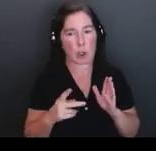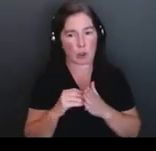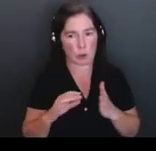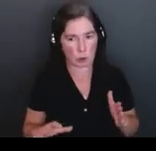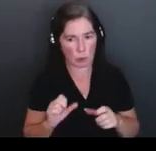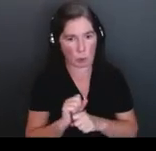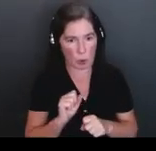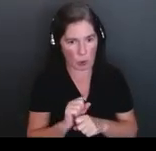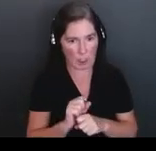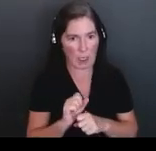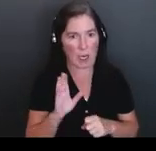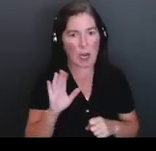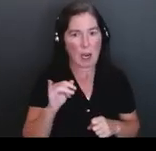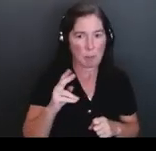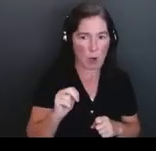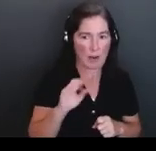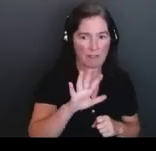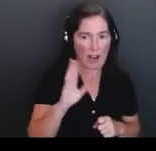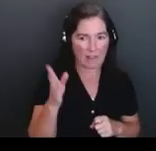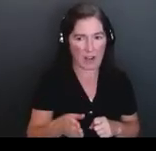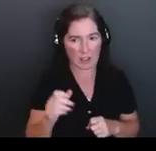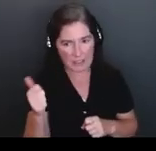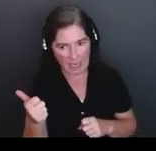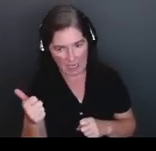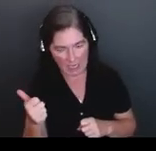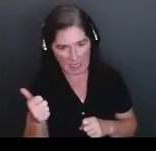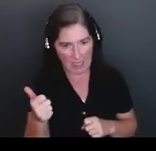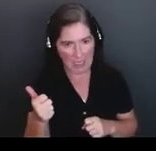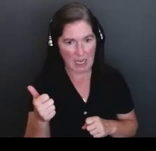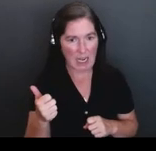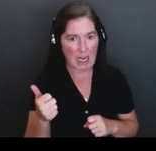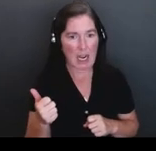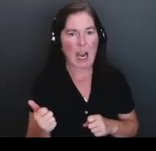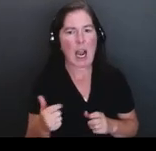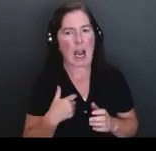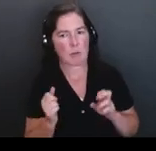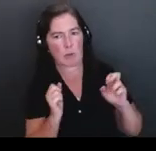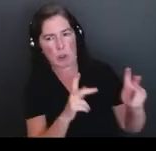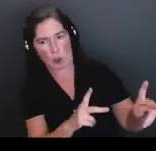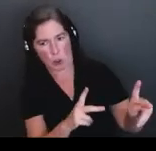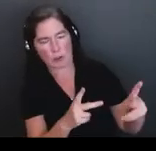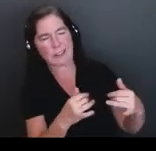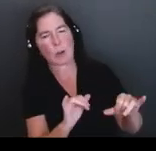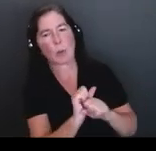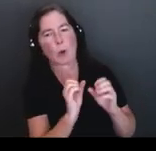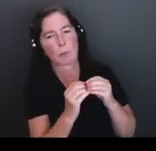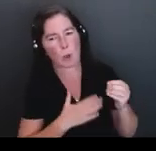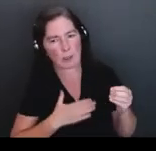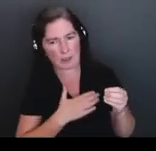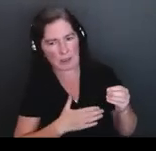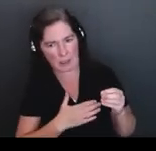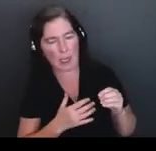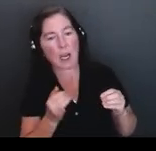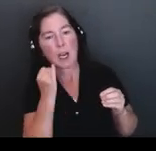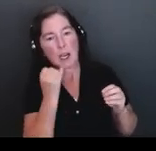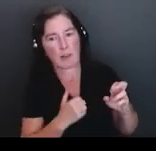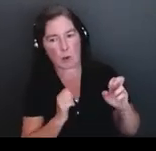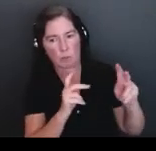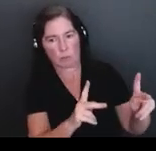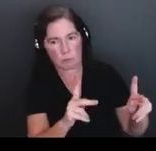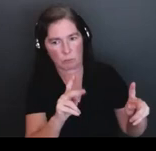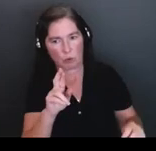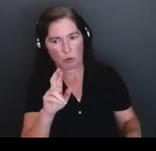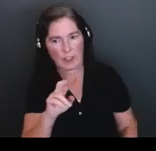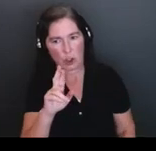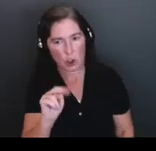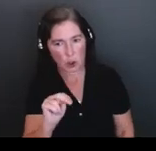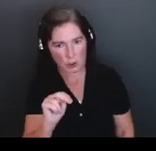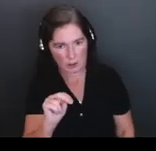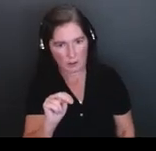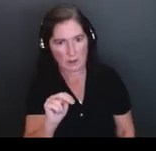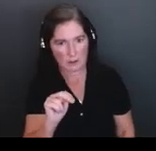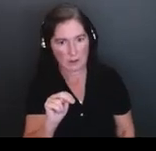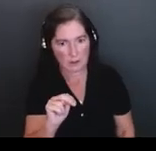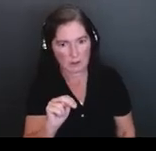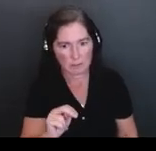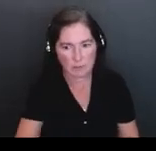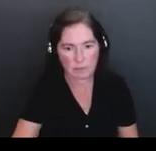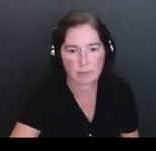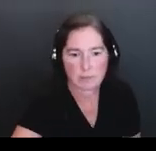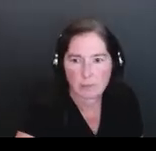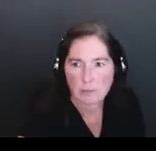All but if I was here, I could say I wanted to give them 10 points so I could modify grades within the grade book. There's also the three little dots in each square. If I open that up, I can return